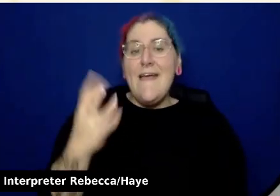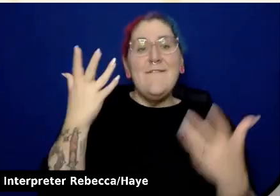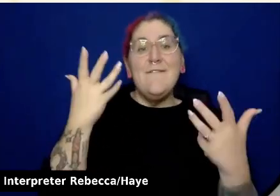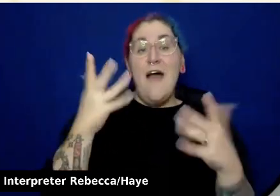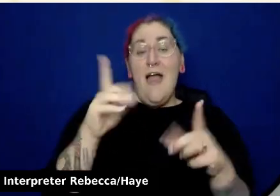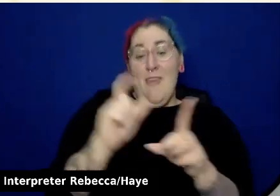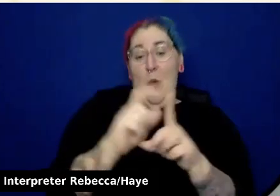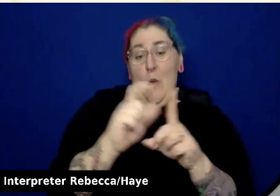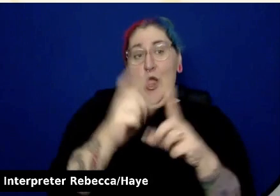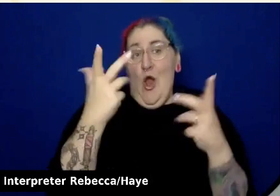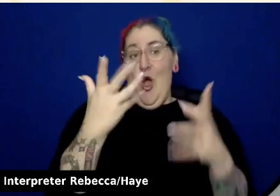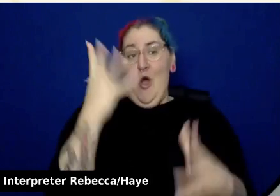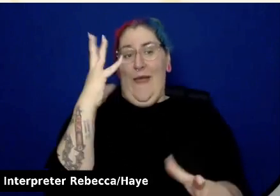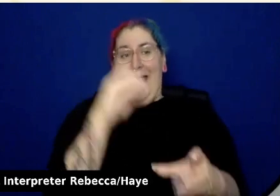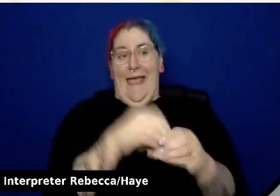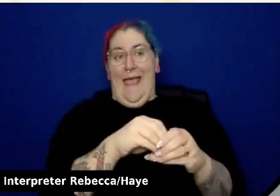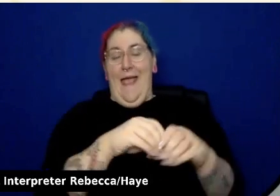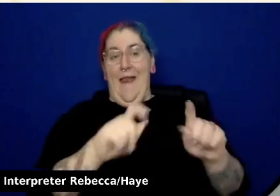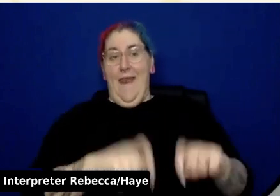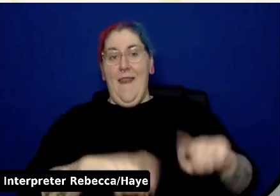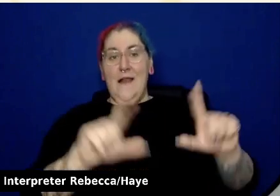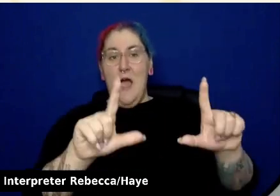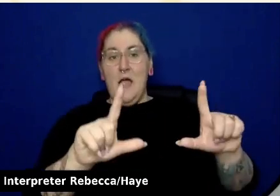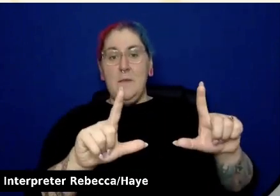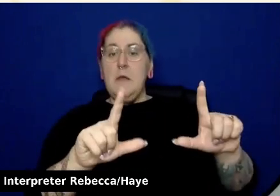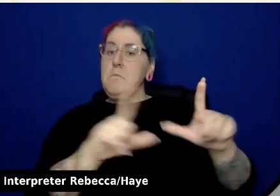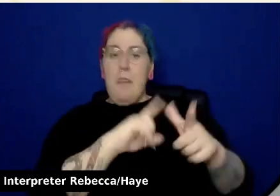And if the text is not already in the document, then you can use aria-label.